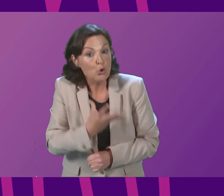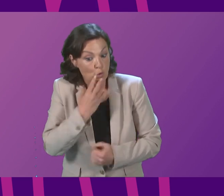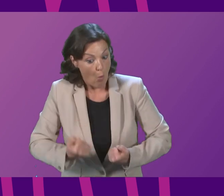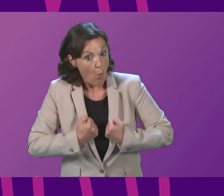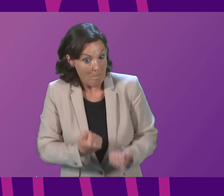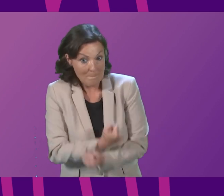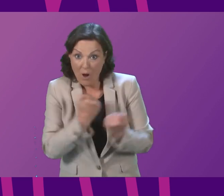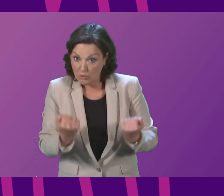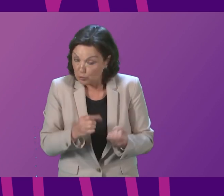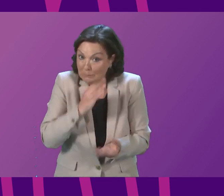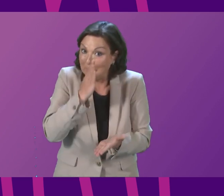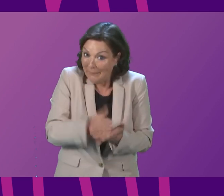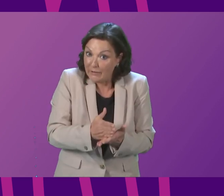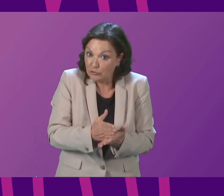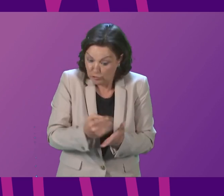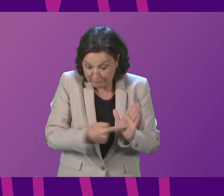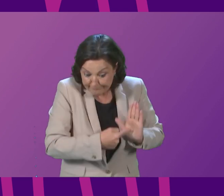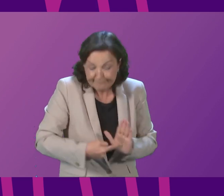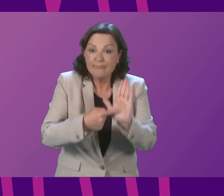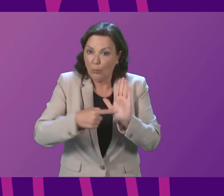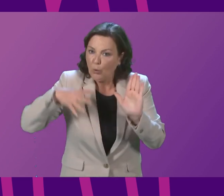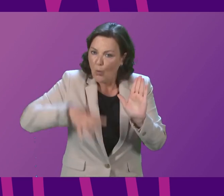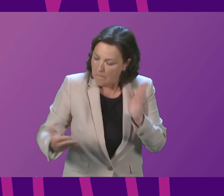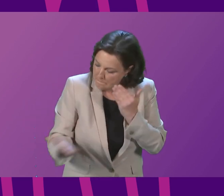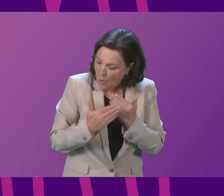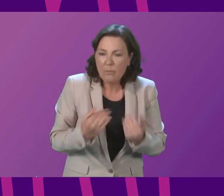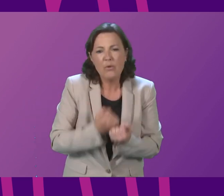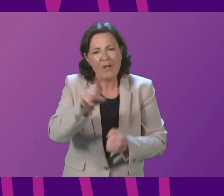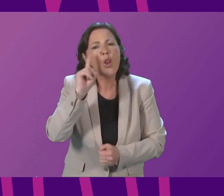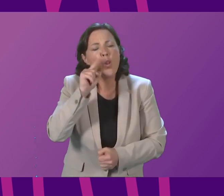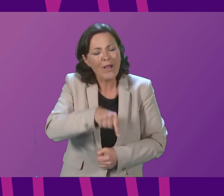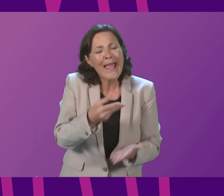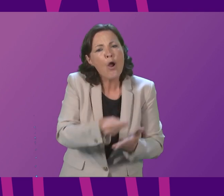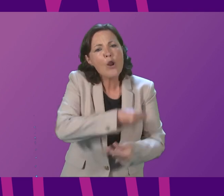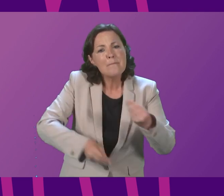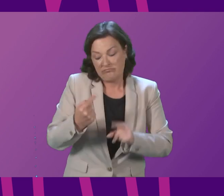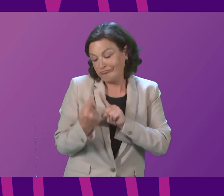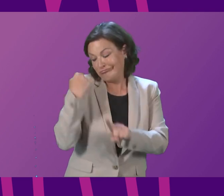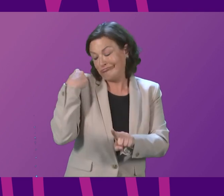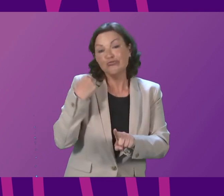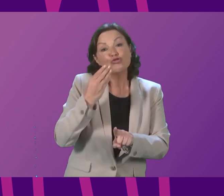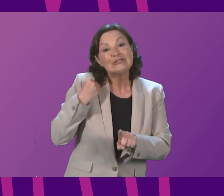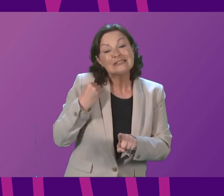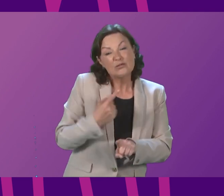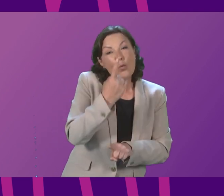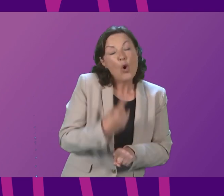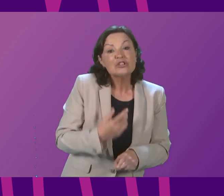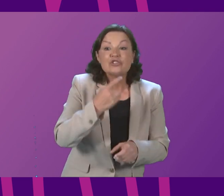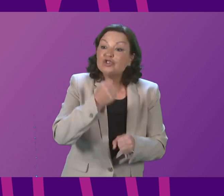so making the case for more powers. Let us look at the economy. In the most recent quarter, Scotland’s gross domestic product grew; in the rest of the